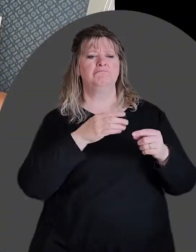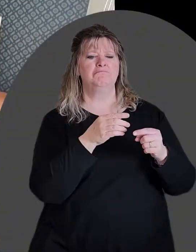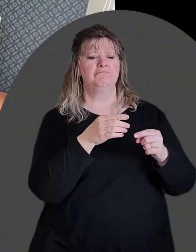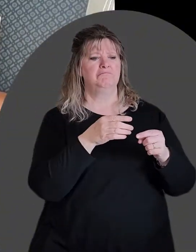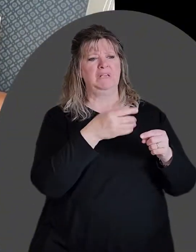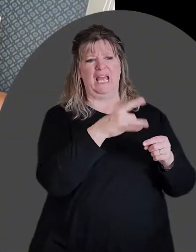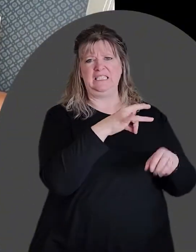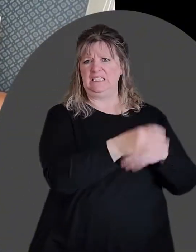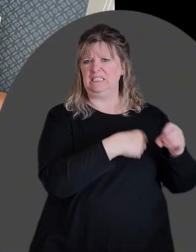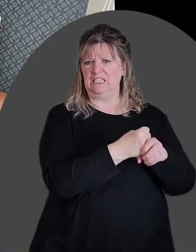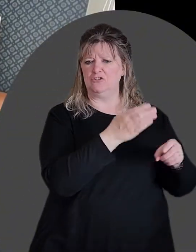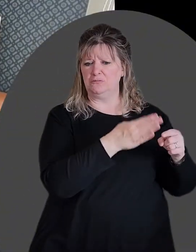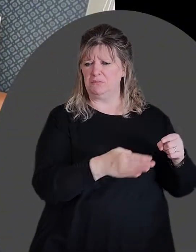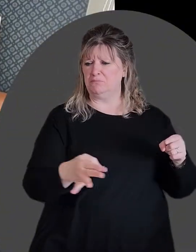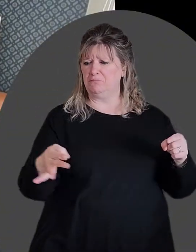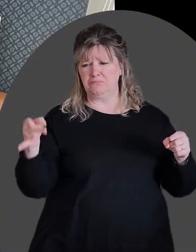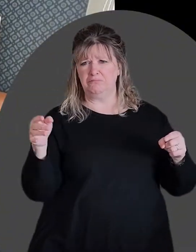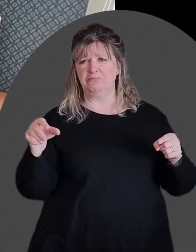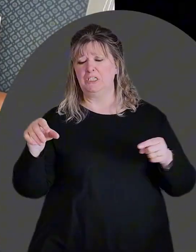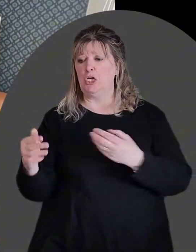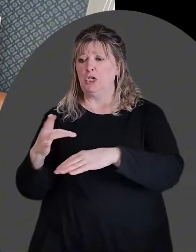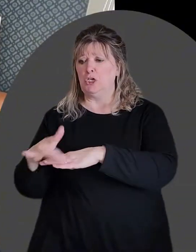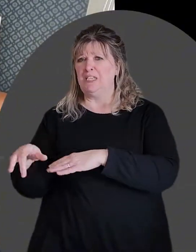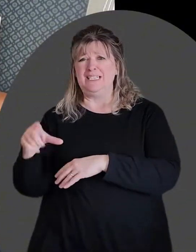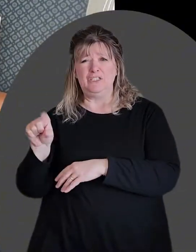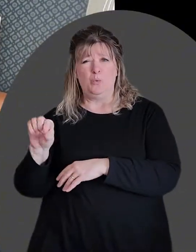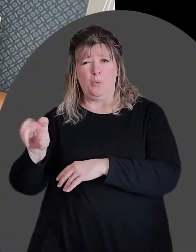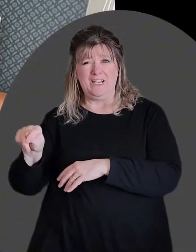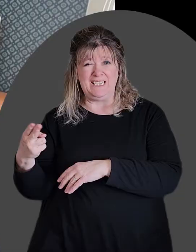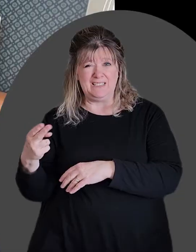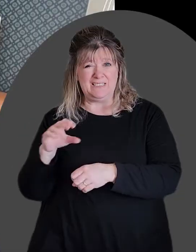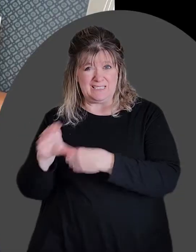up until the early 20th century on walnut ketchup